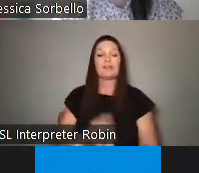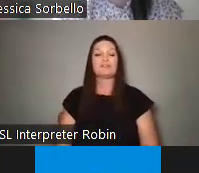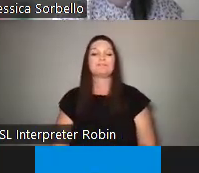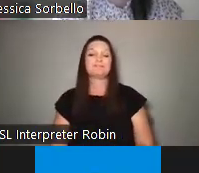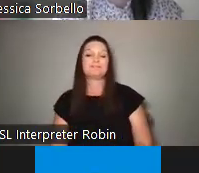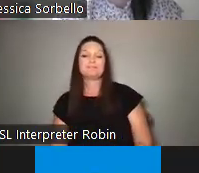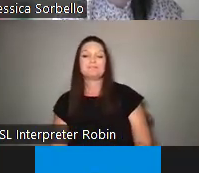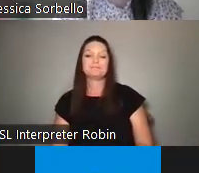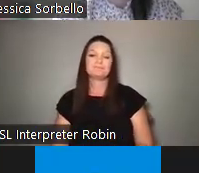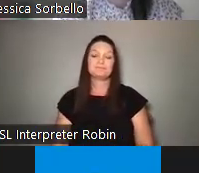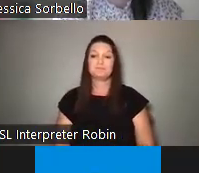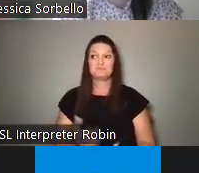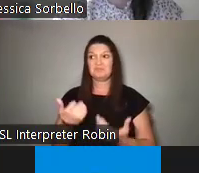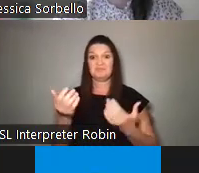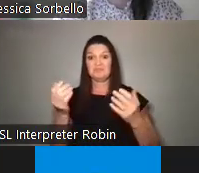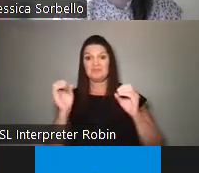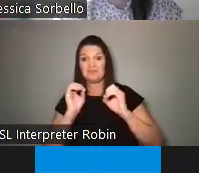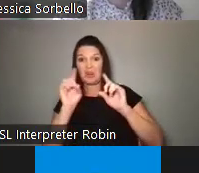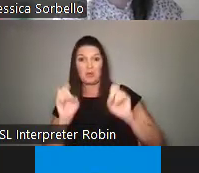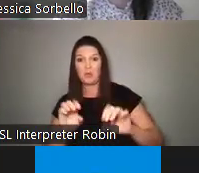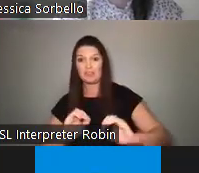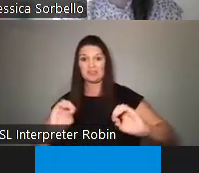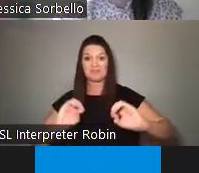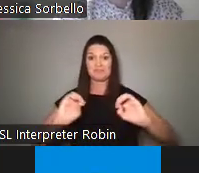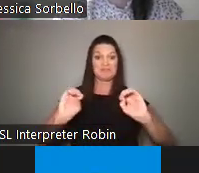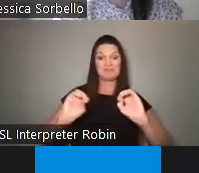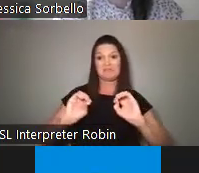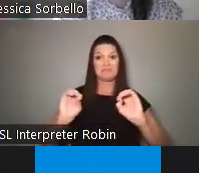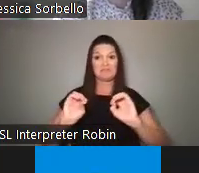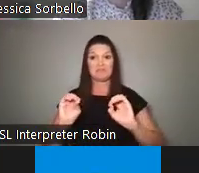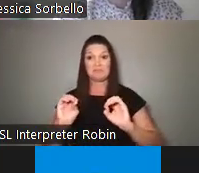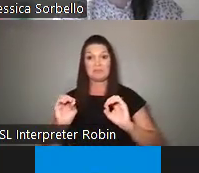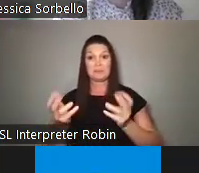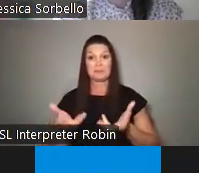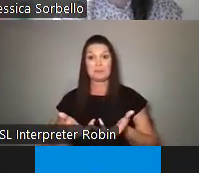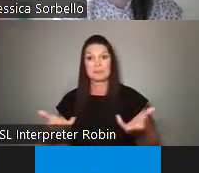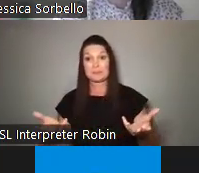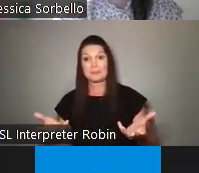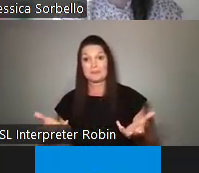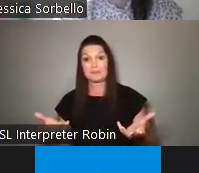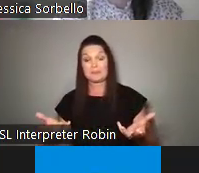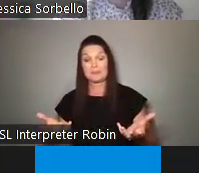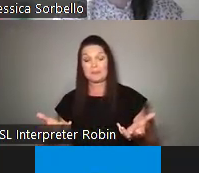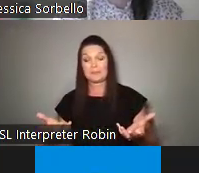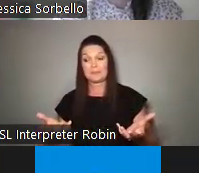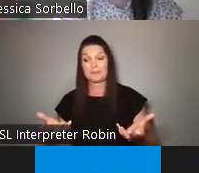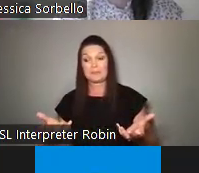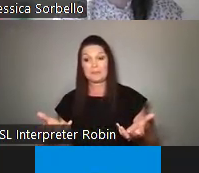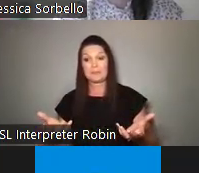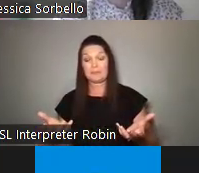oh, you are very welcome